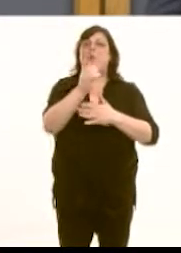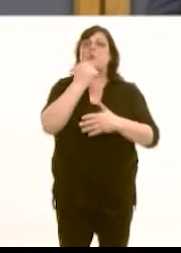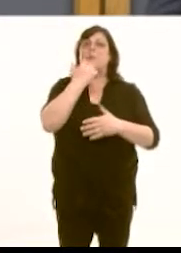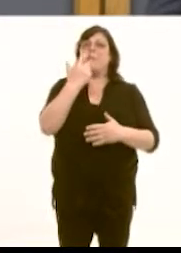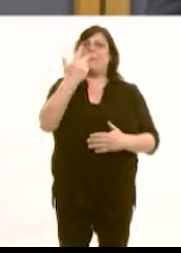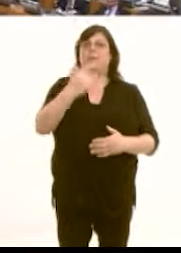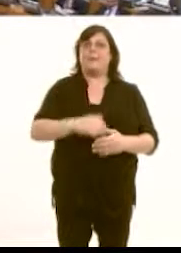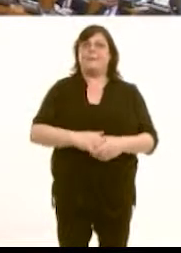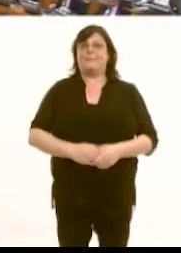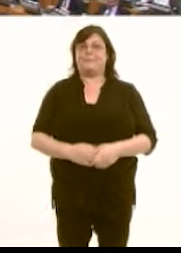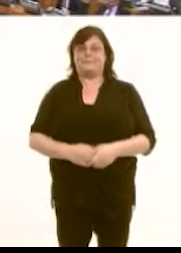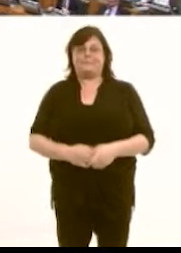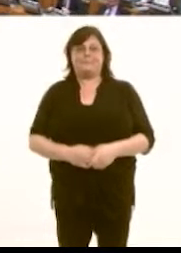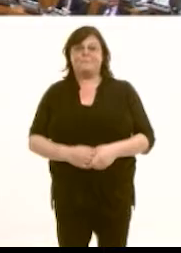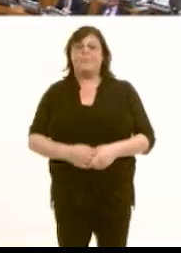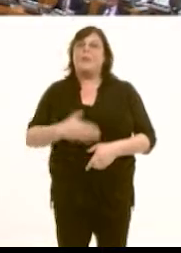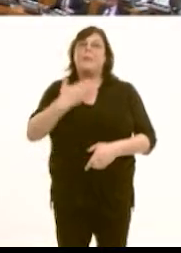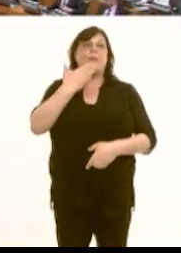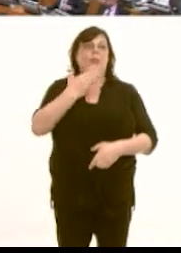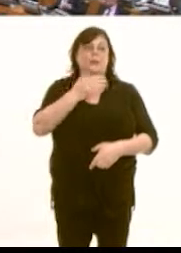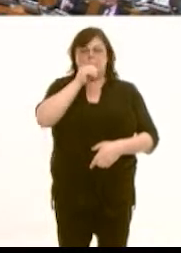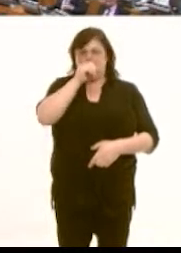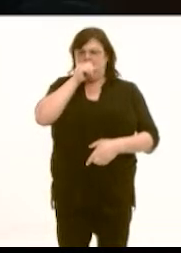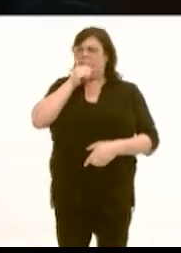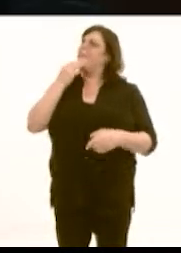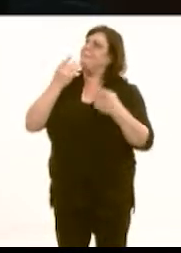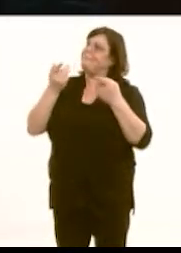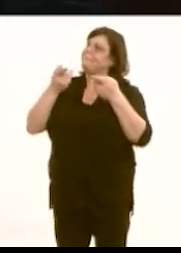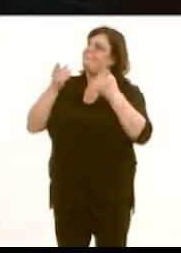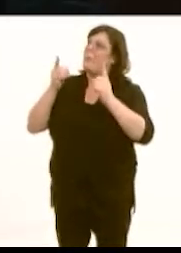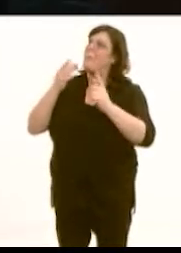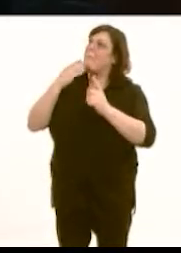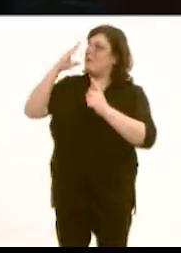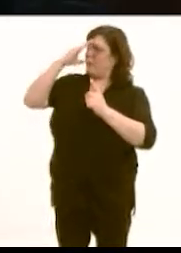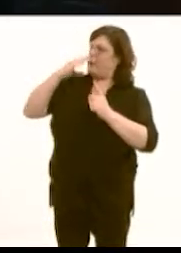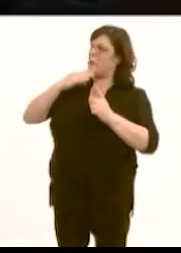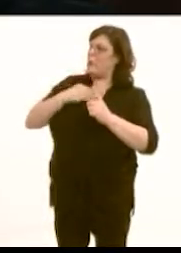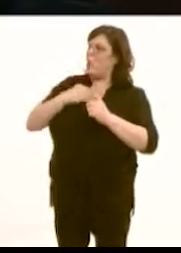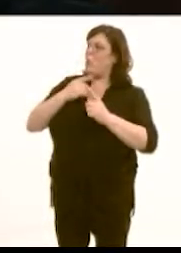A wnaiff y Prif Weinidog roi'r wybodaeth ddiweddaraf am sut y mae Llywodraeth Cymru yn cefnogi